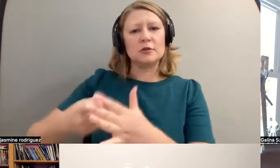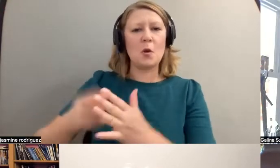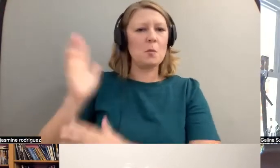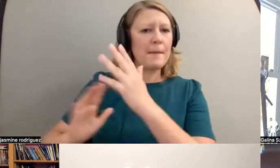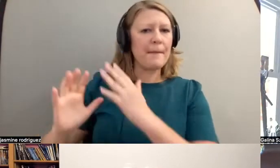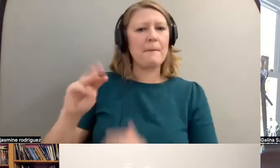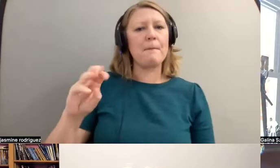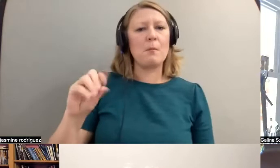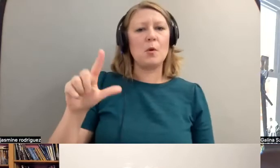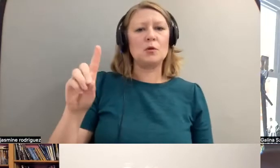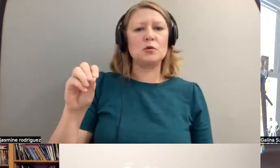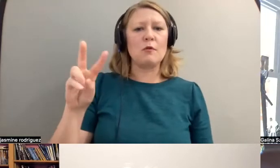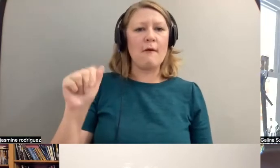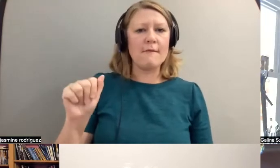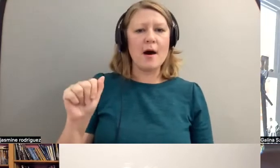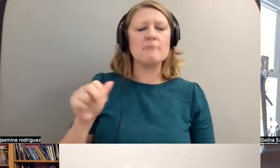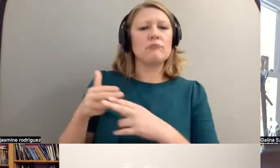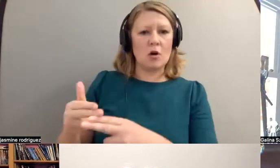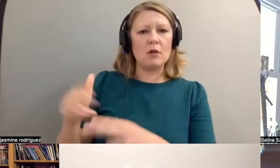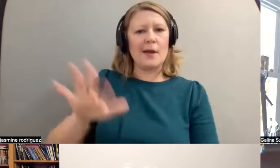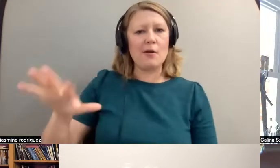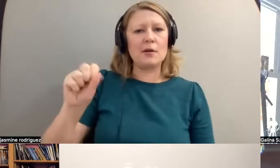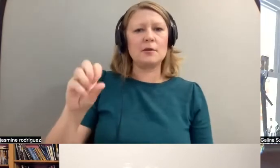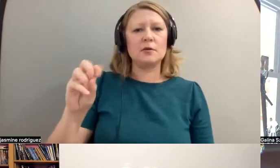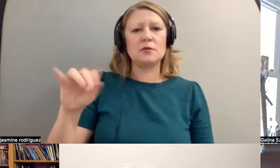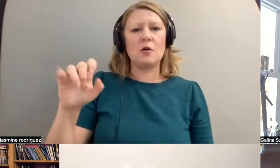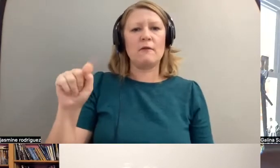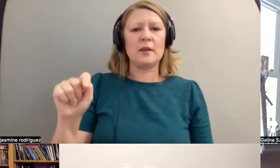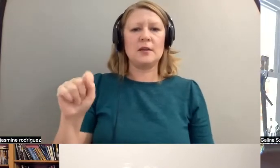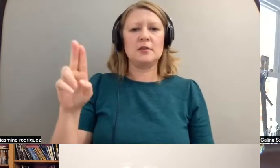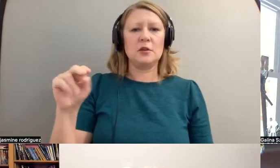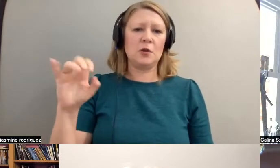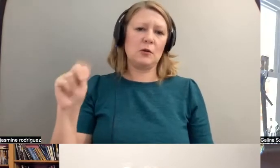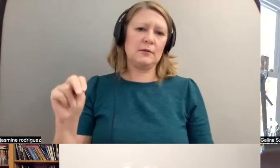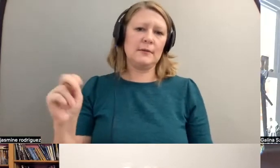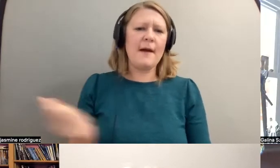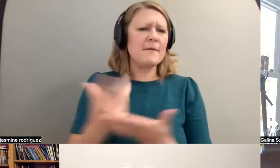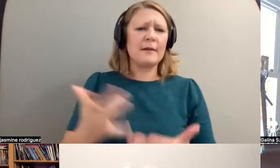There, everything was clear, explained and known. She settled in New England after she immigrated